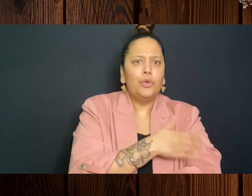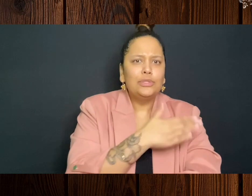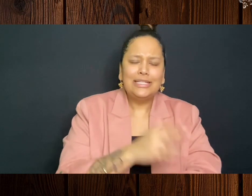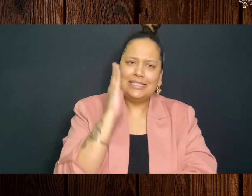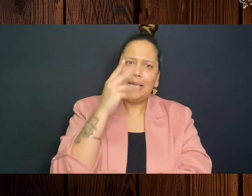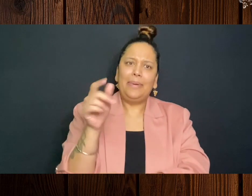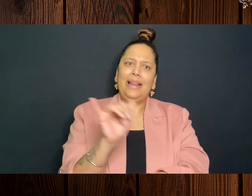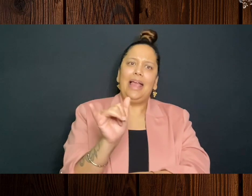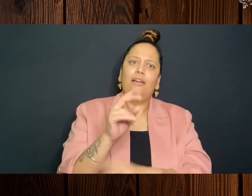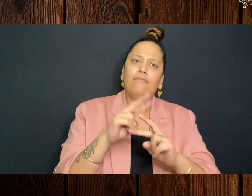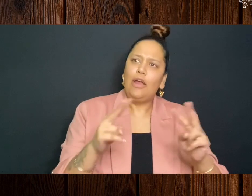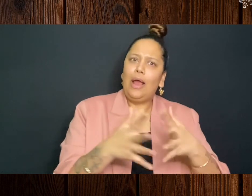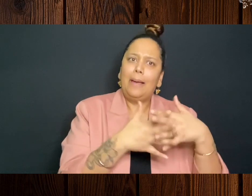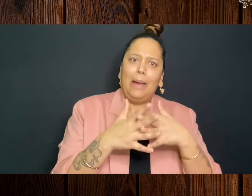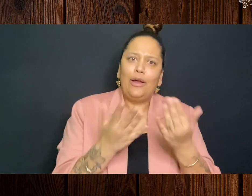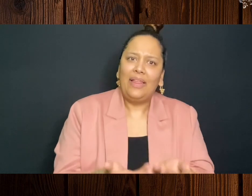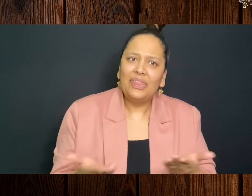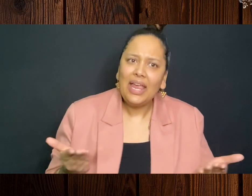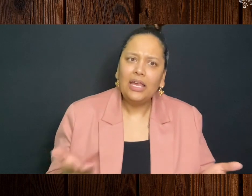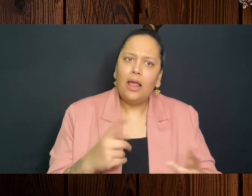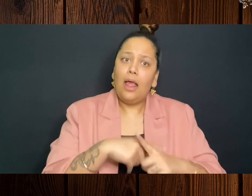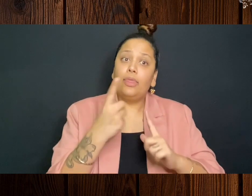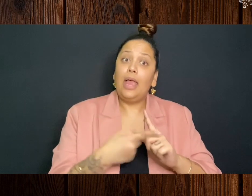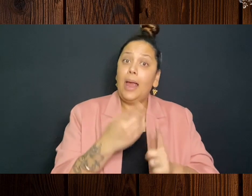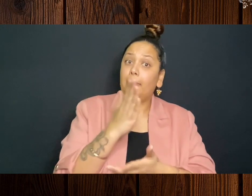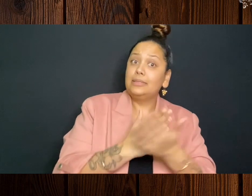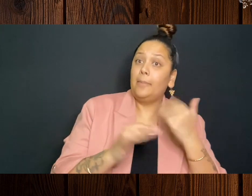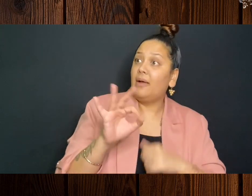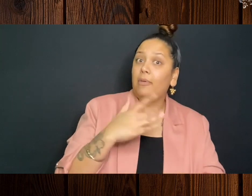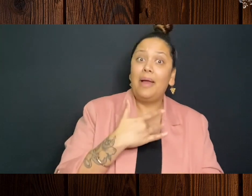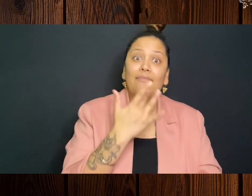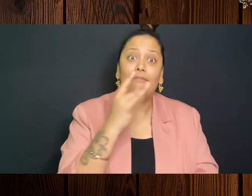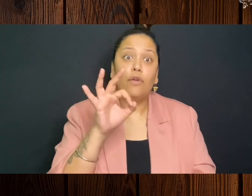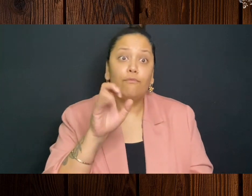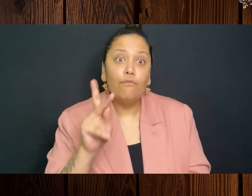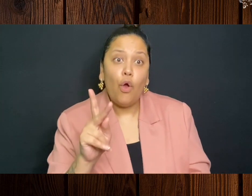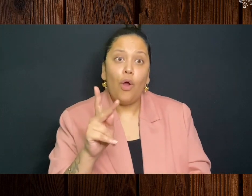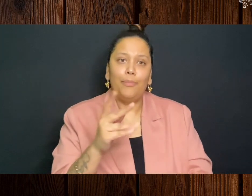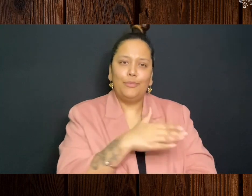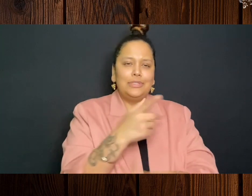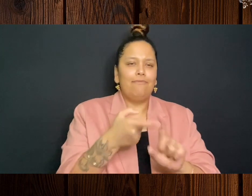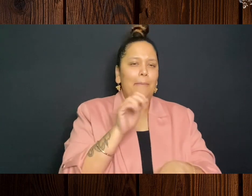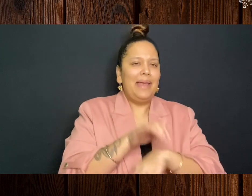a very American thing. But then like some of my favourite folk music comes from England, you know what I mean? Like Ben